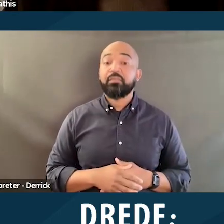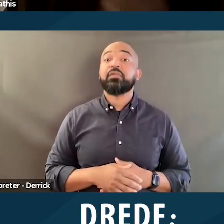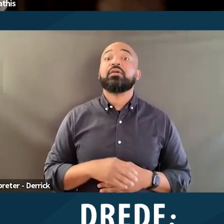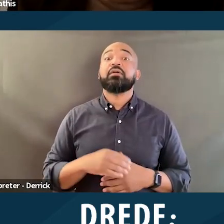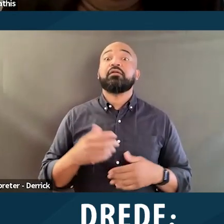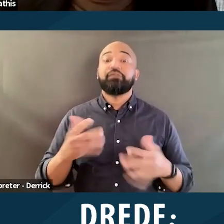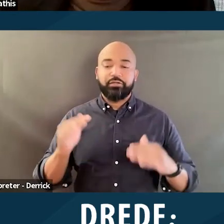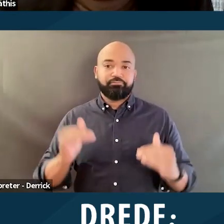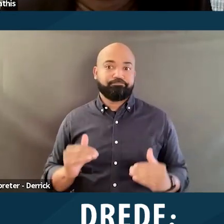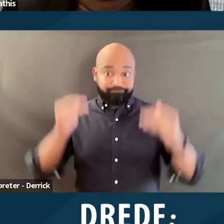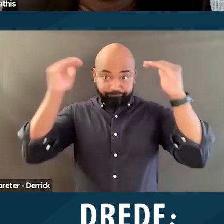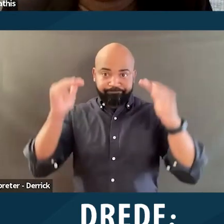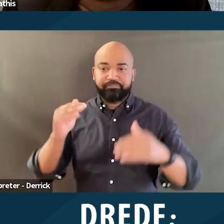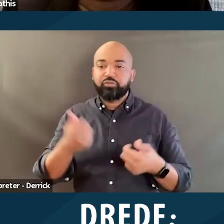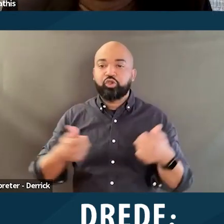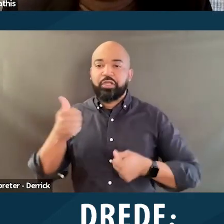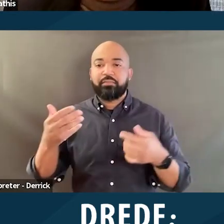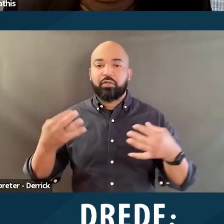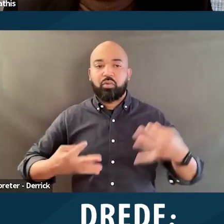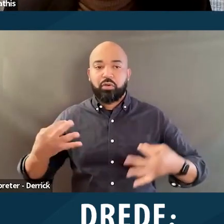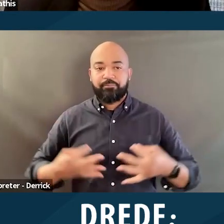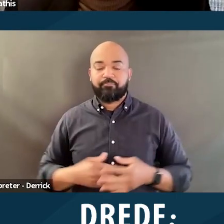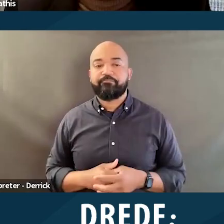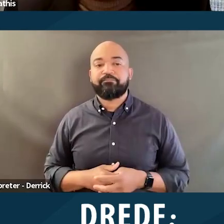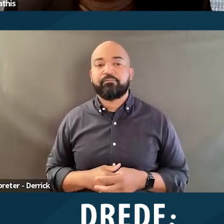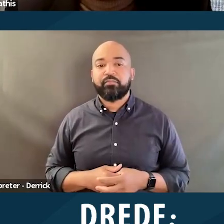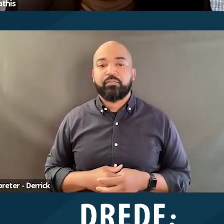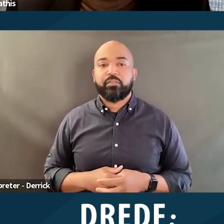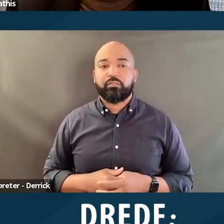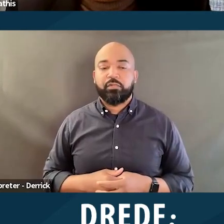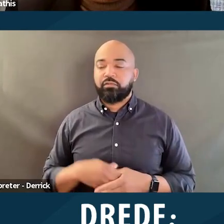has often applied to disability rights claims too. It could go to the Supreme